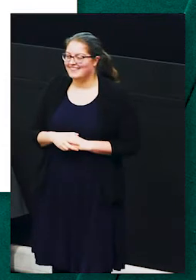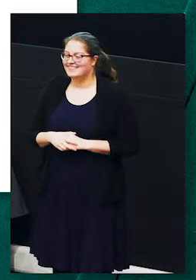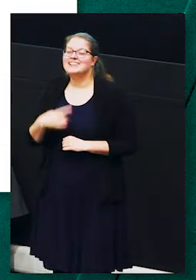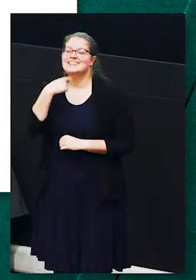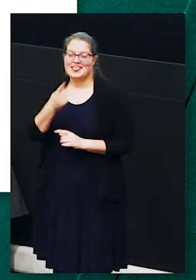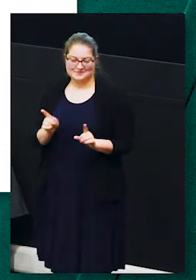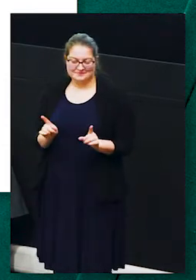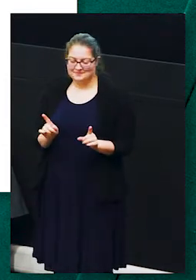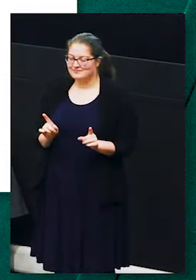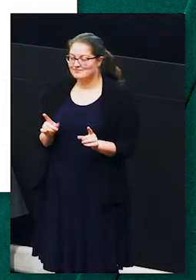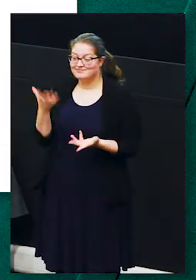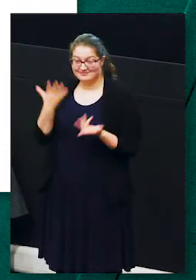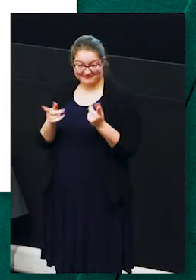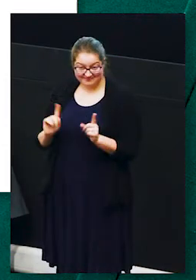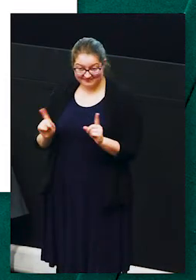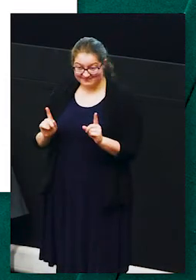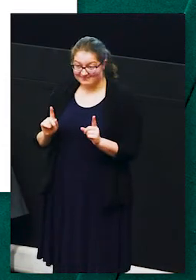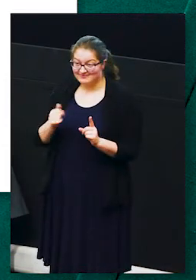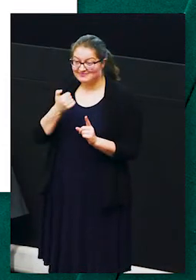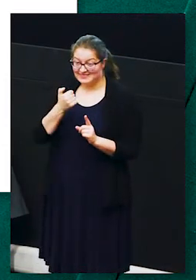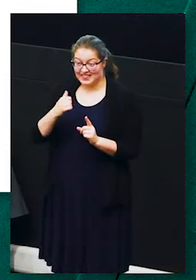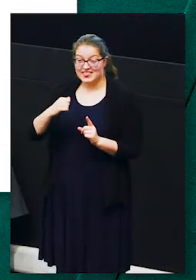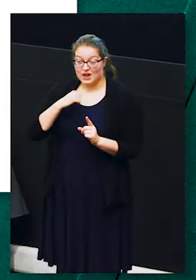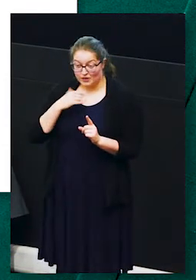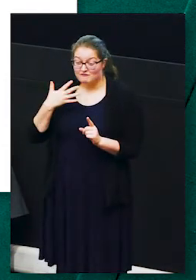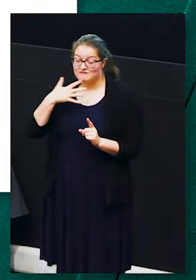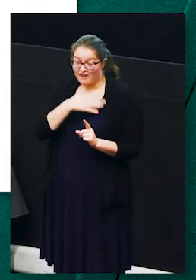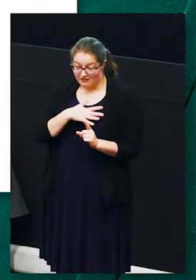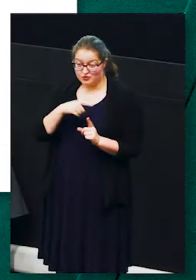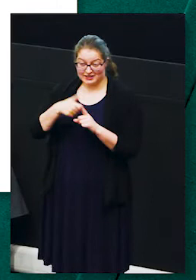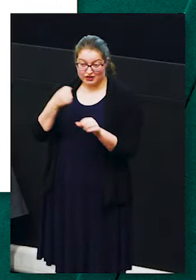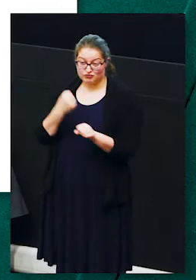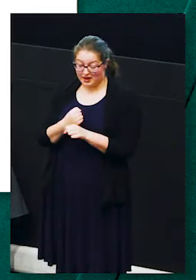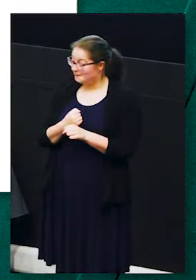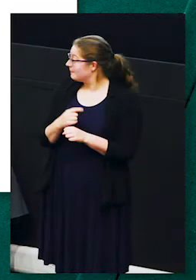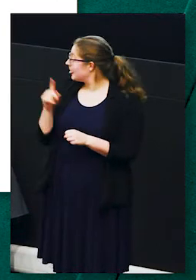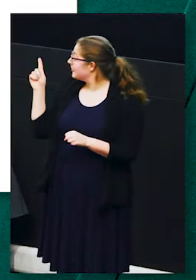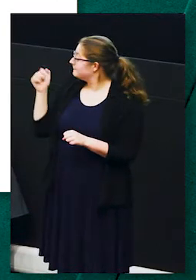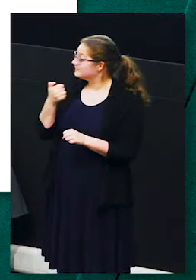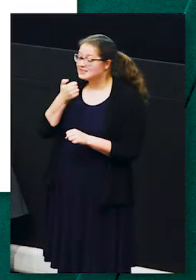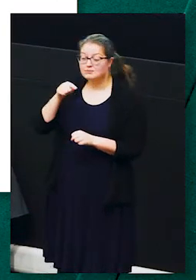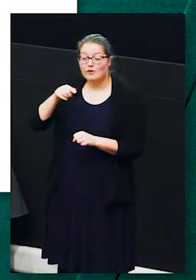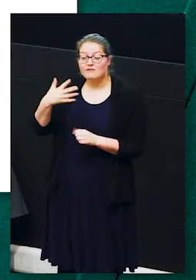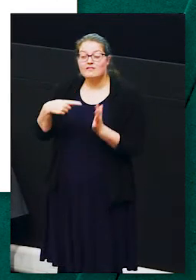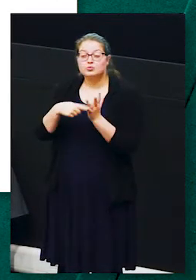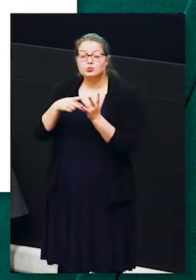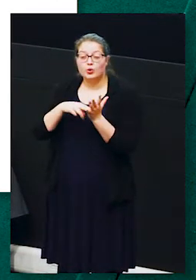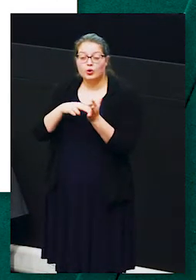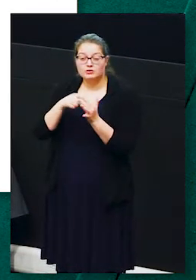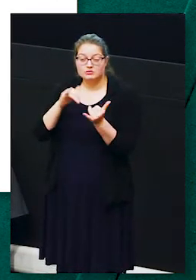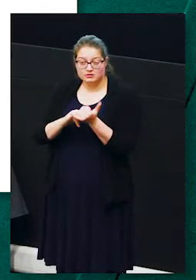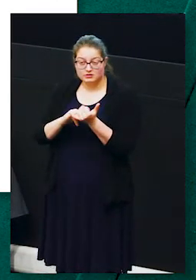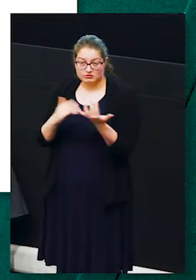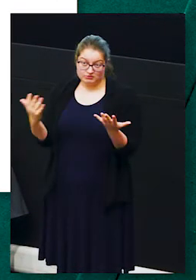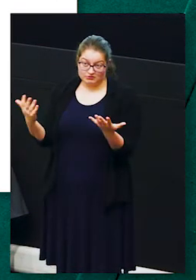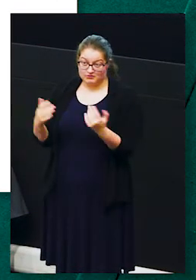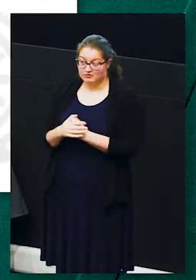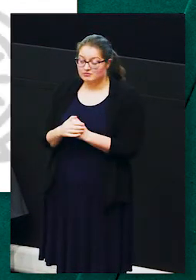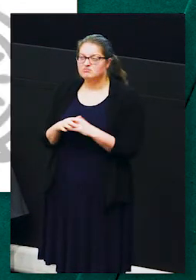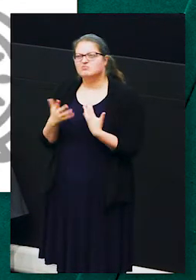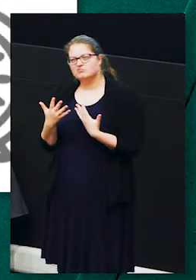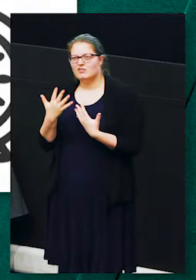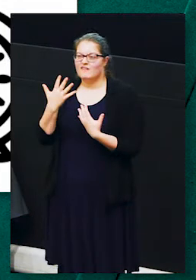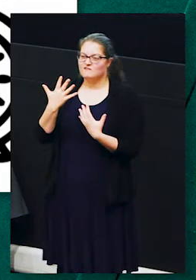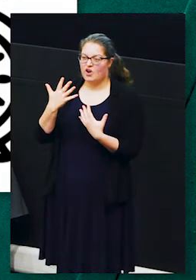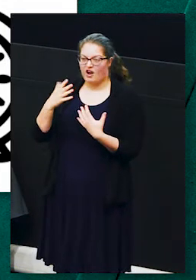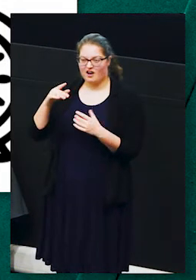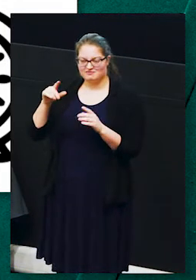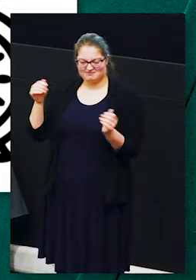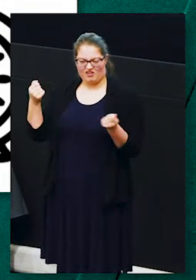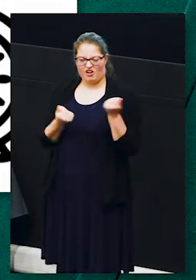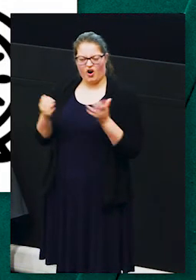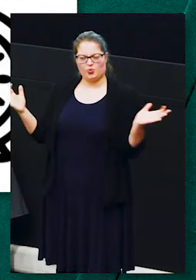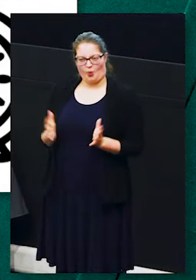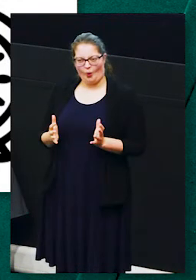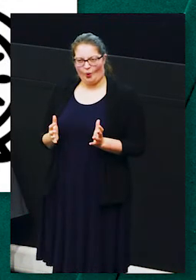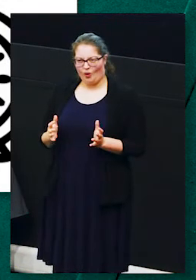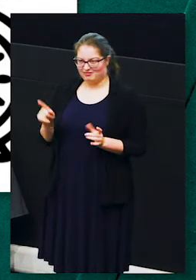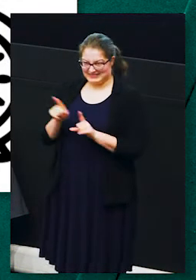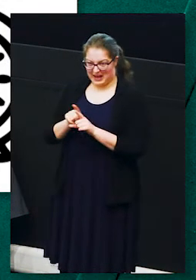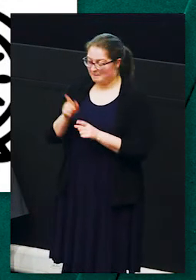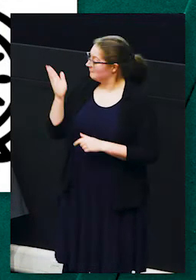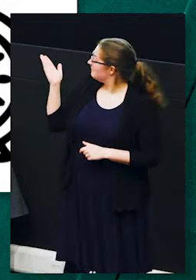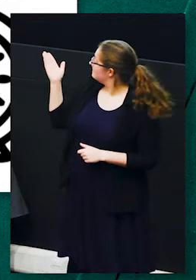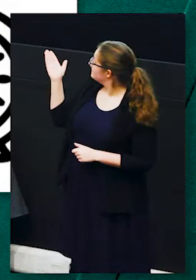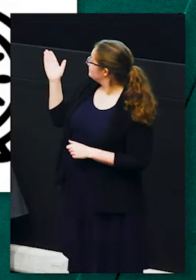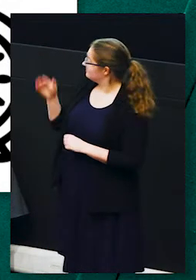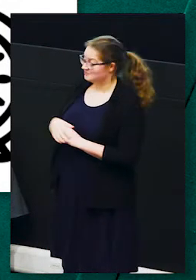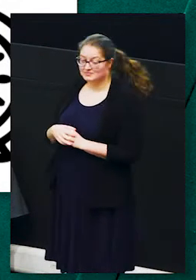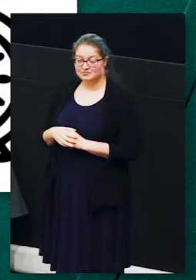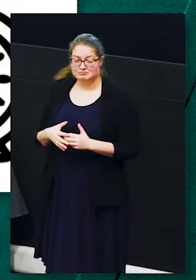so he weighs 6 500 kilograms that's 6.5 tons or five small cars okay so he's a big big elephant